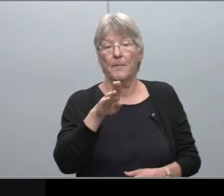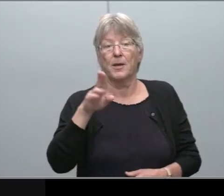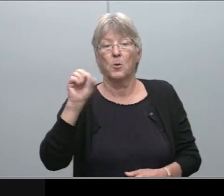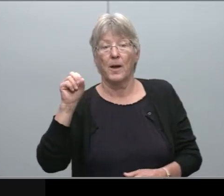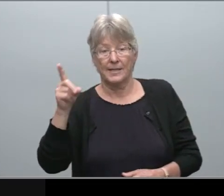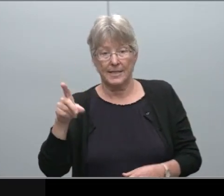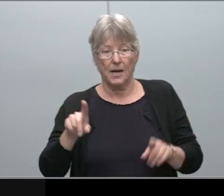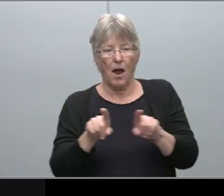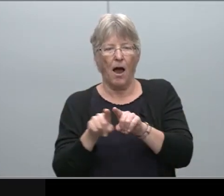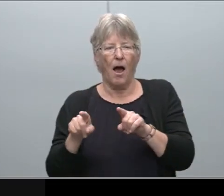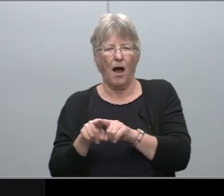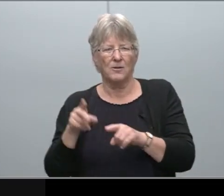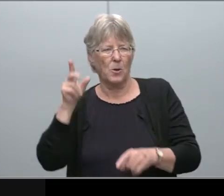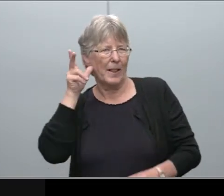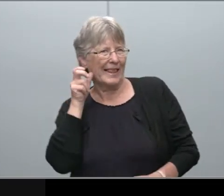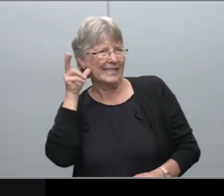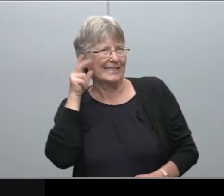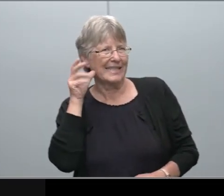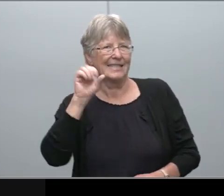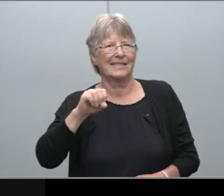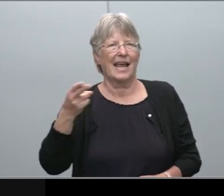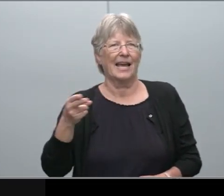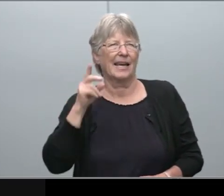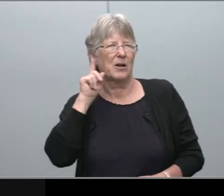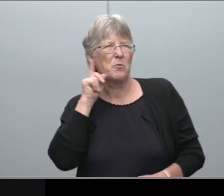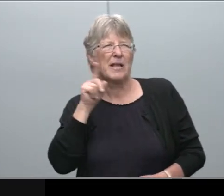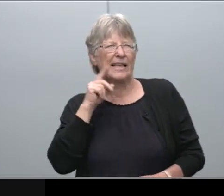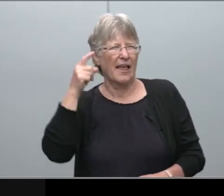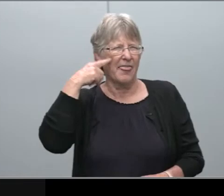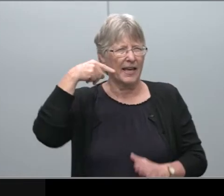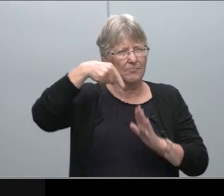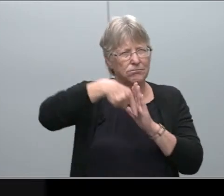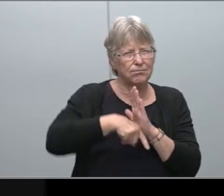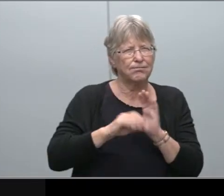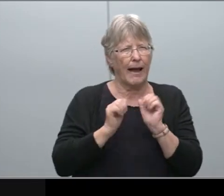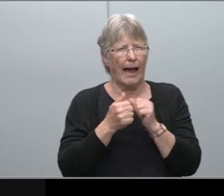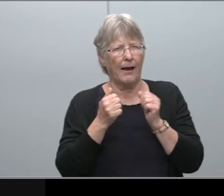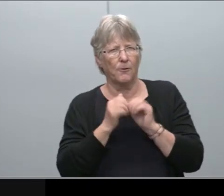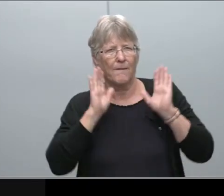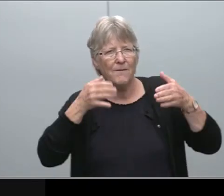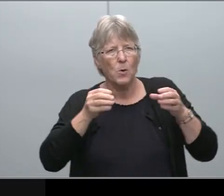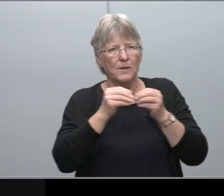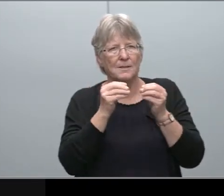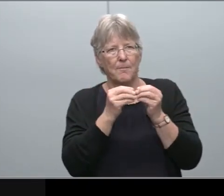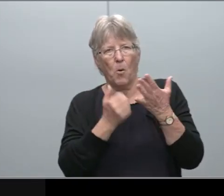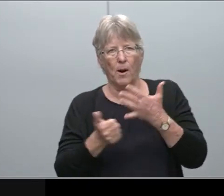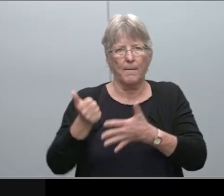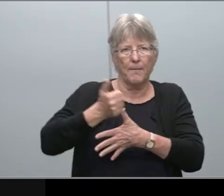Our next one will be next week. And we are meeting with a variety of district and community stakeholder groups.